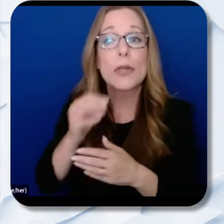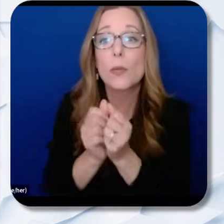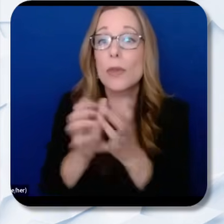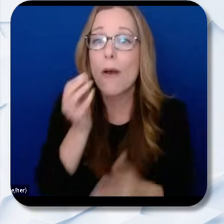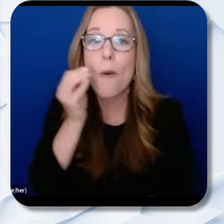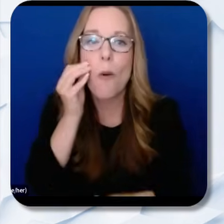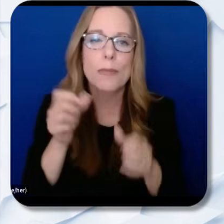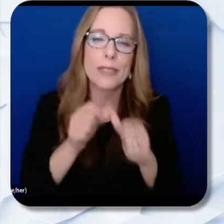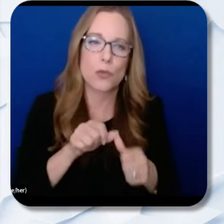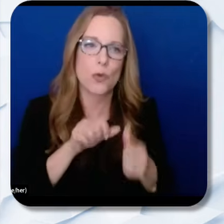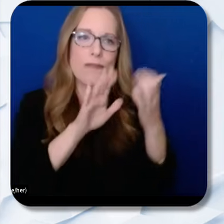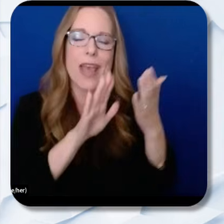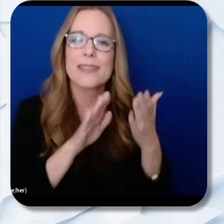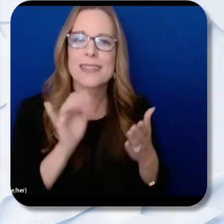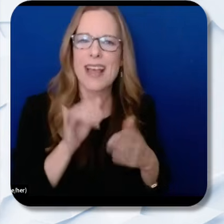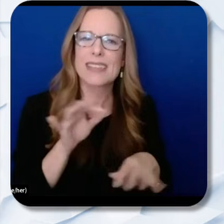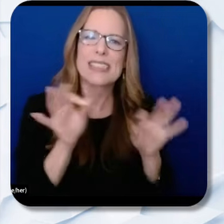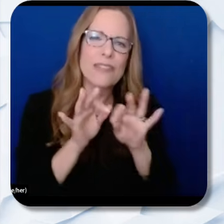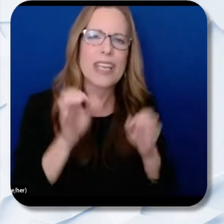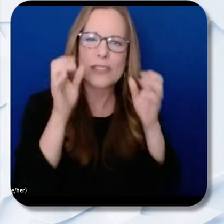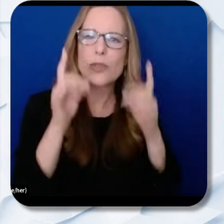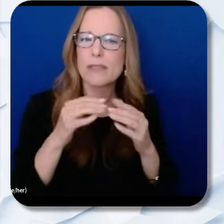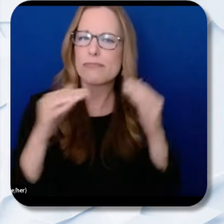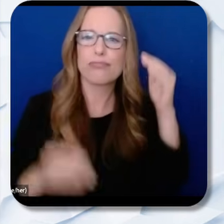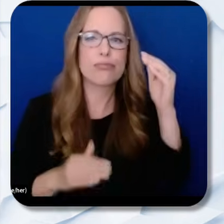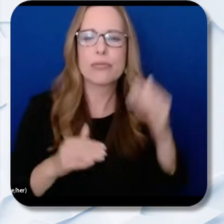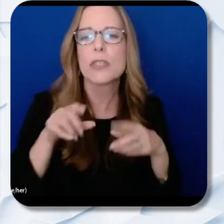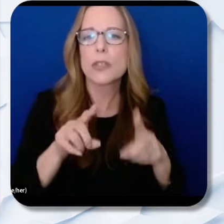chronically absent, compared with 19% statewide.